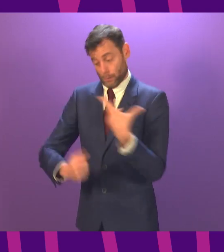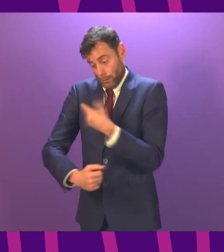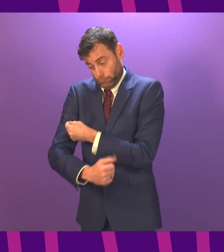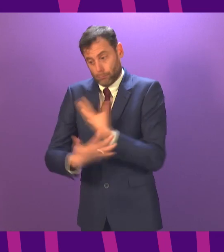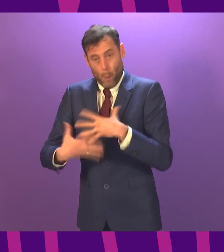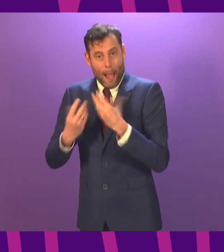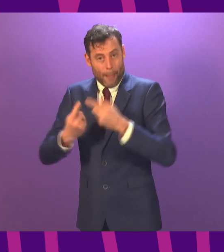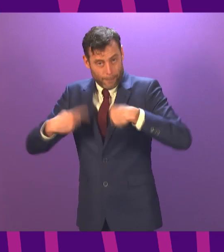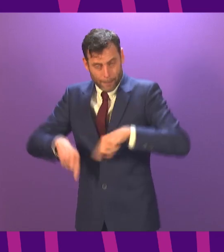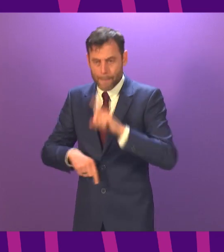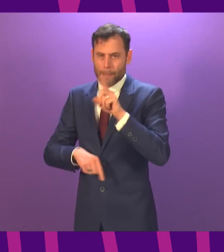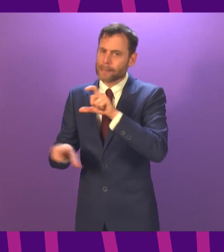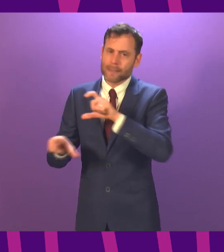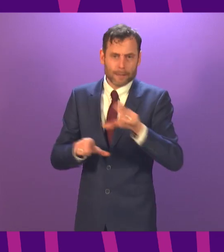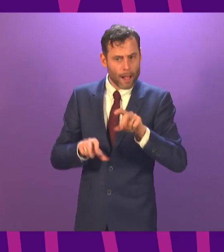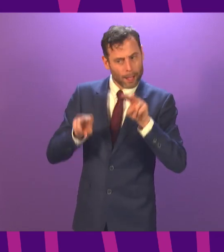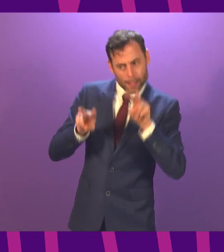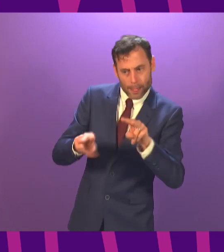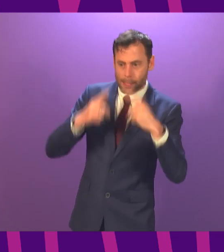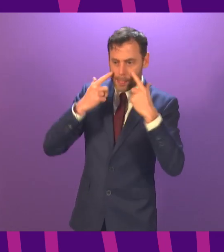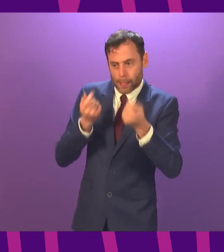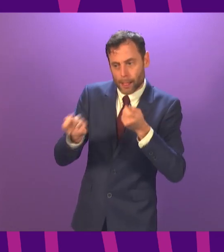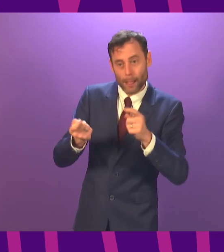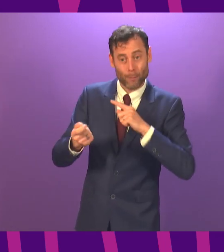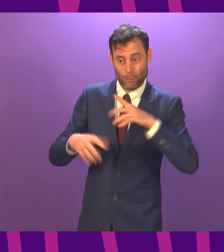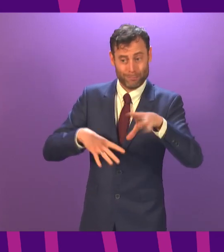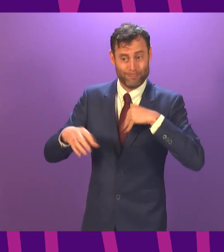Our immediate priority has to be to get through these next few weeks and months as safely